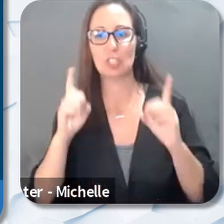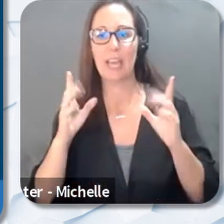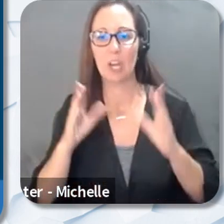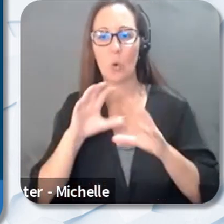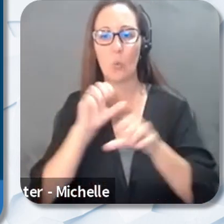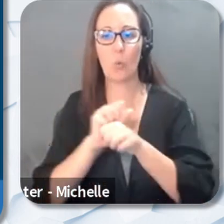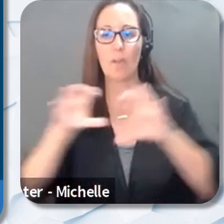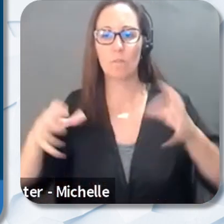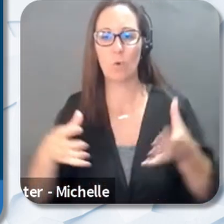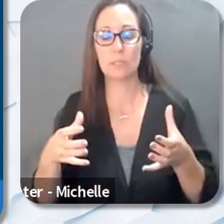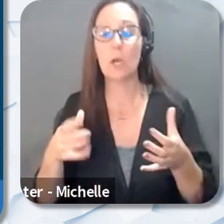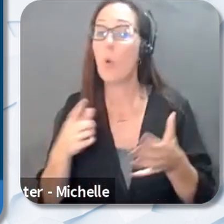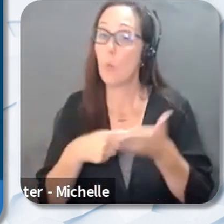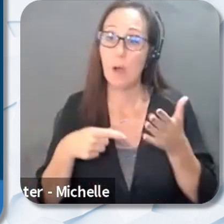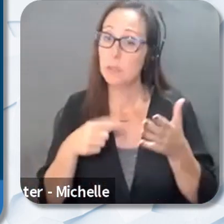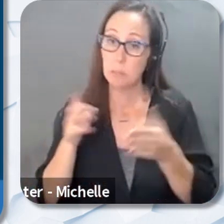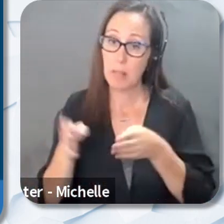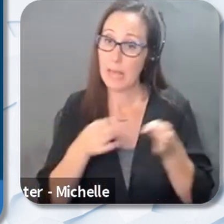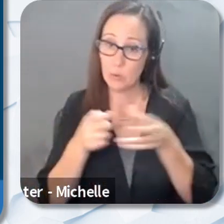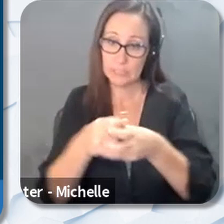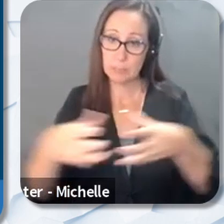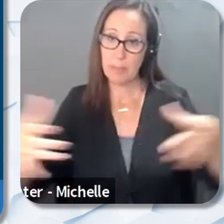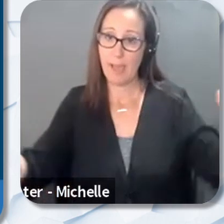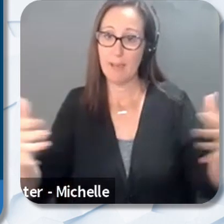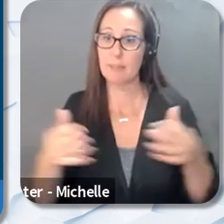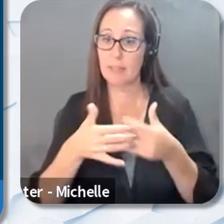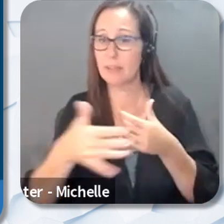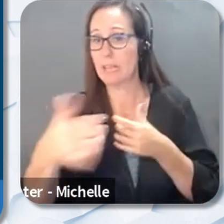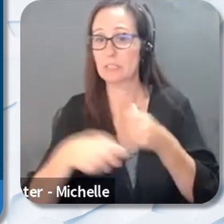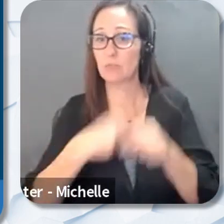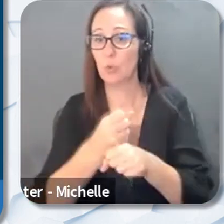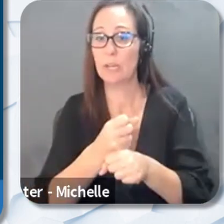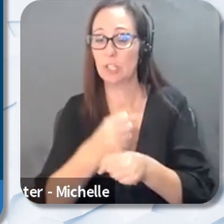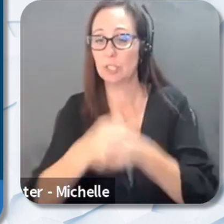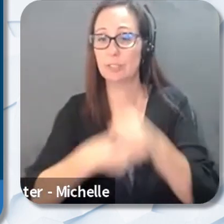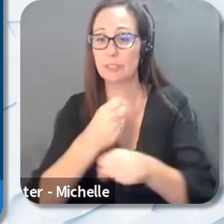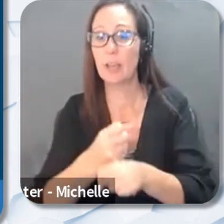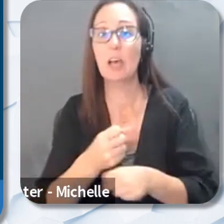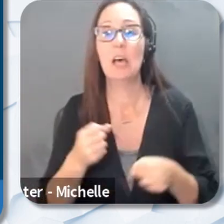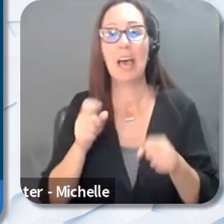to expand the workforce in the coming years. And we also put an asterisk by this one,